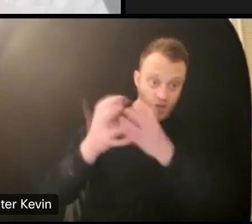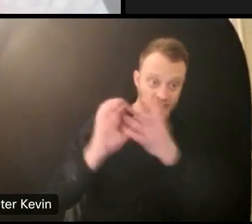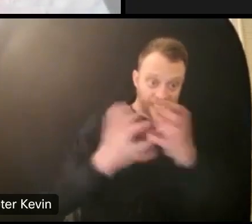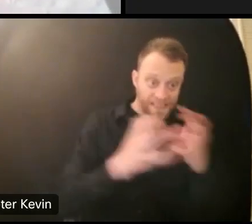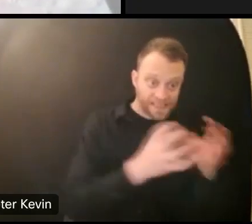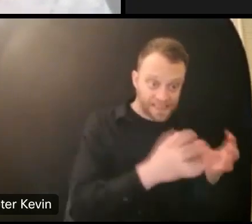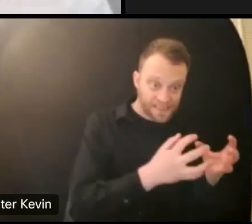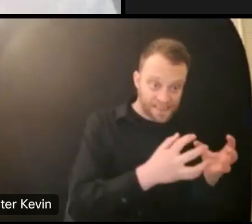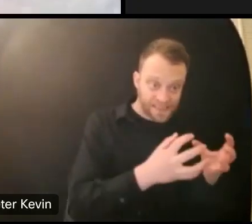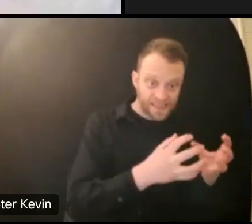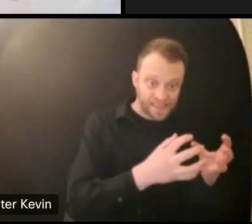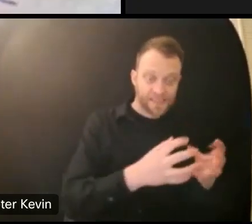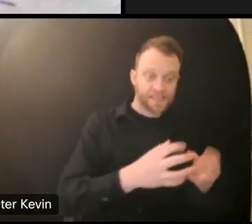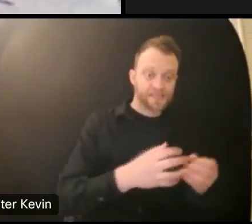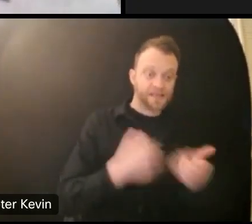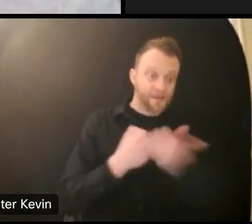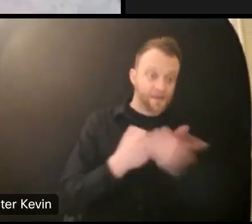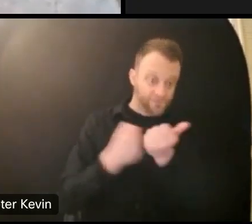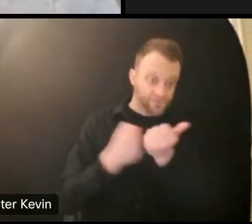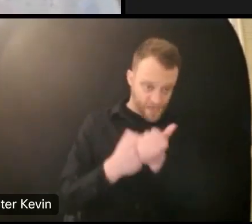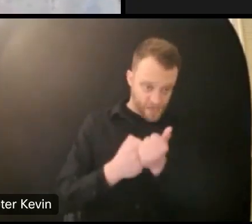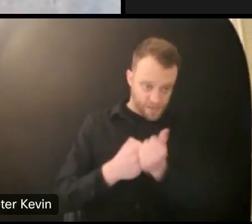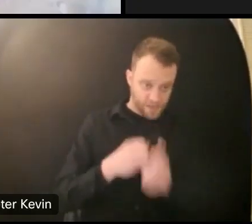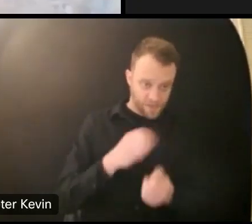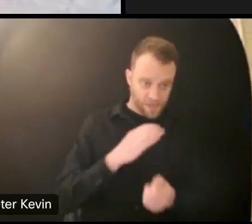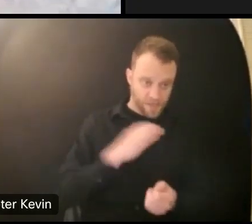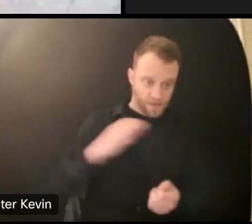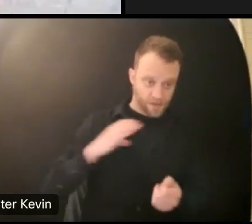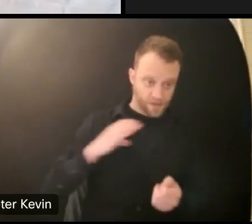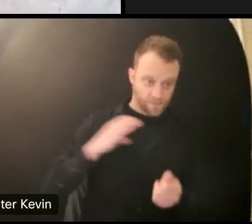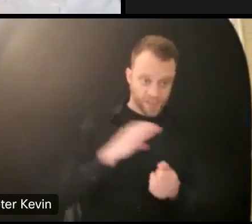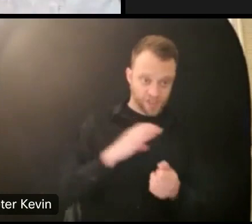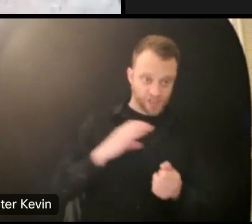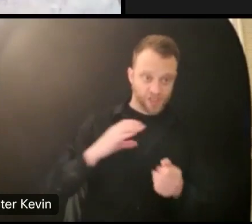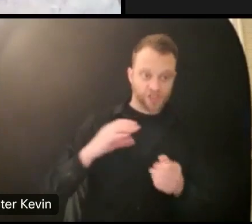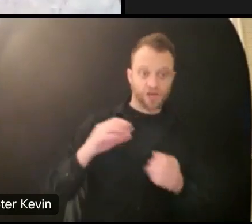Commission law speaks to Commissions. In fact, Commissioners are only spoken to in the Advisory